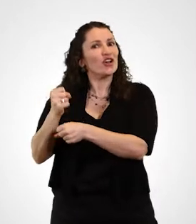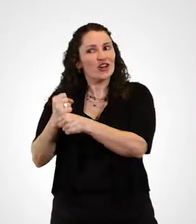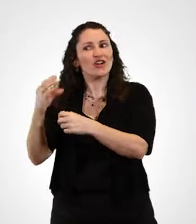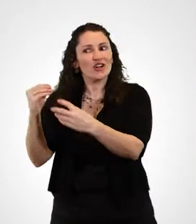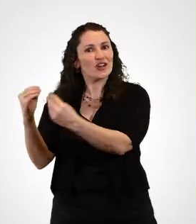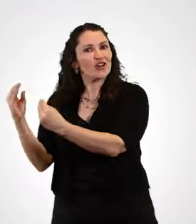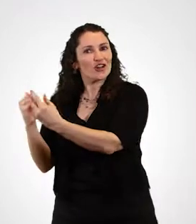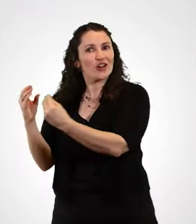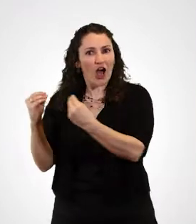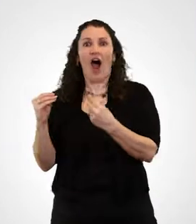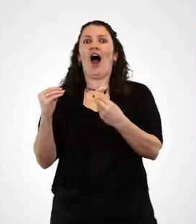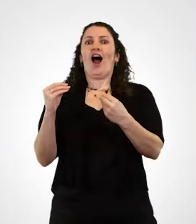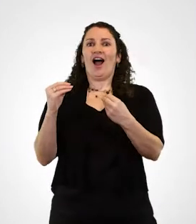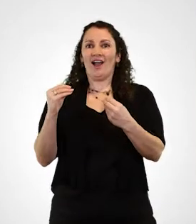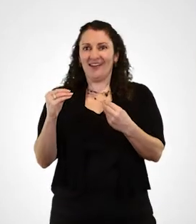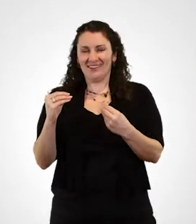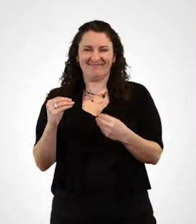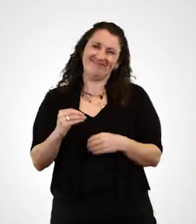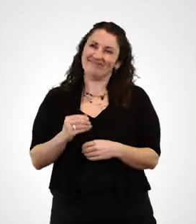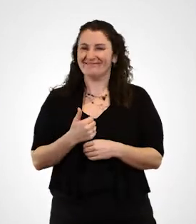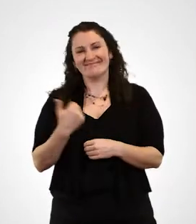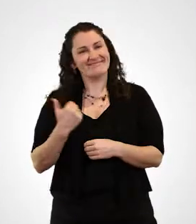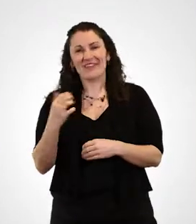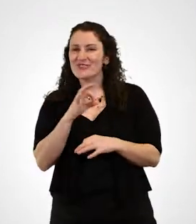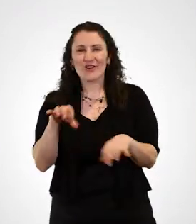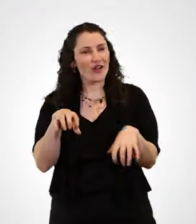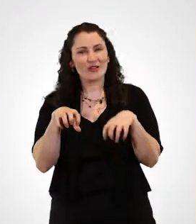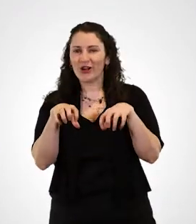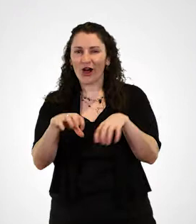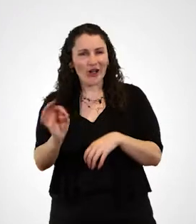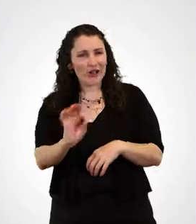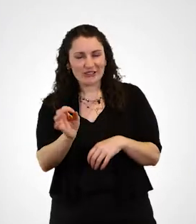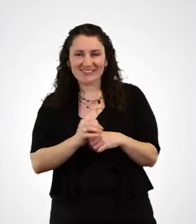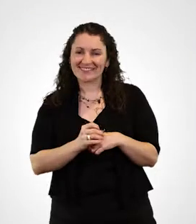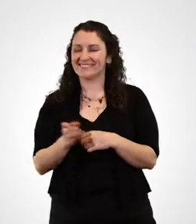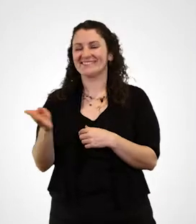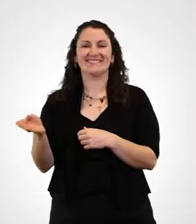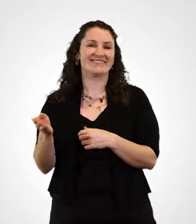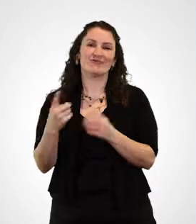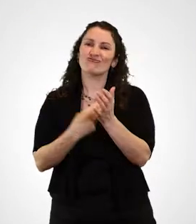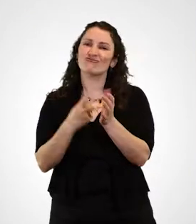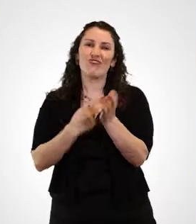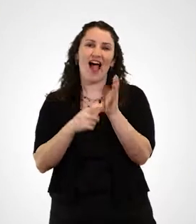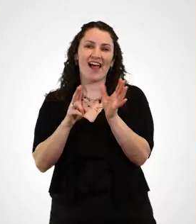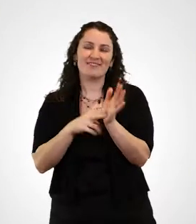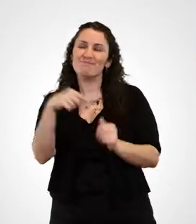It's not a ghost, it's just Rylan.